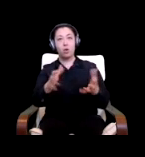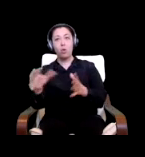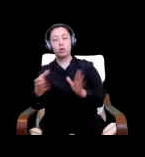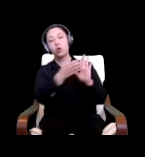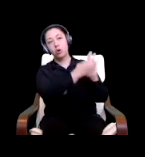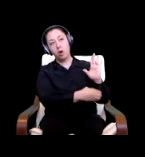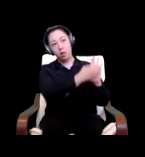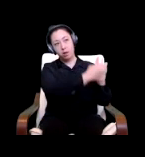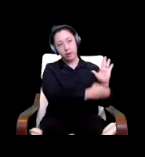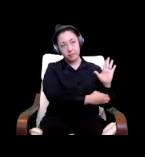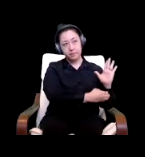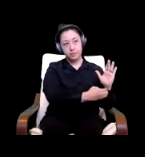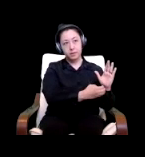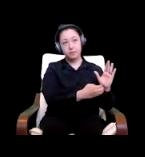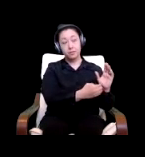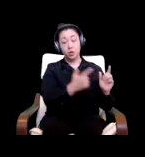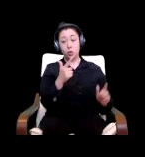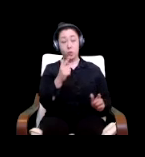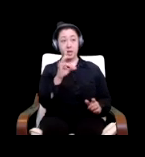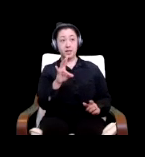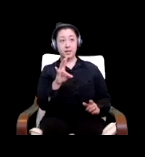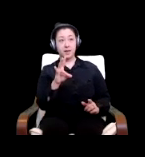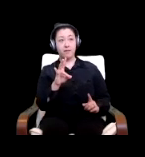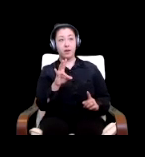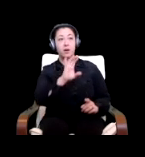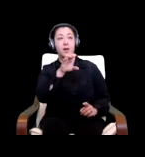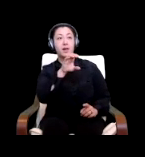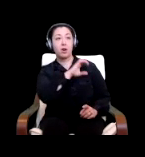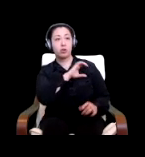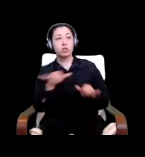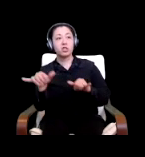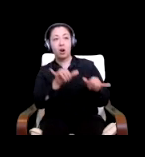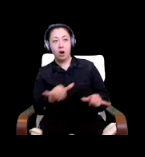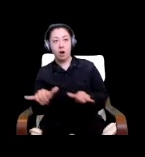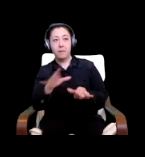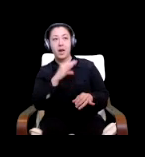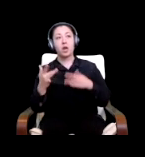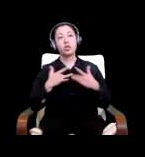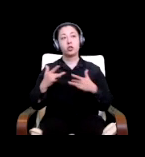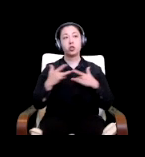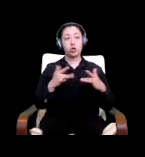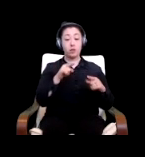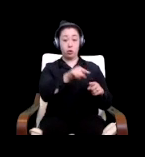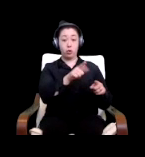27 of the common characteristics and concerns broken into five subsections or domains. A